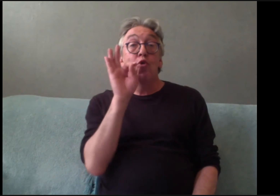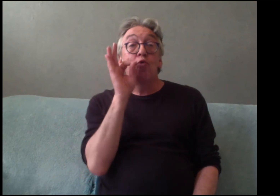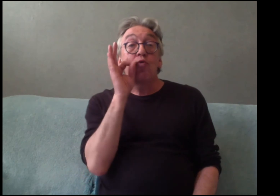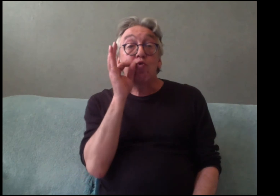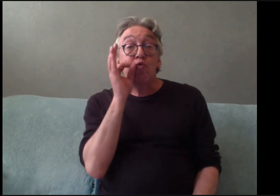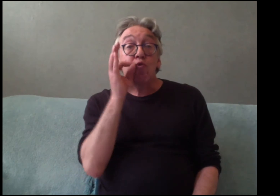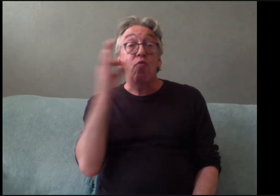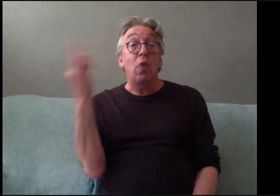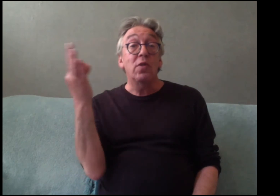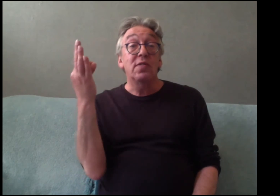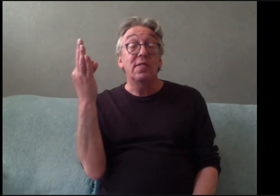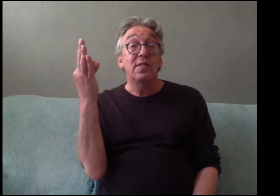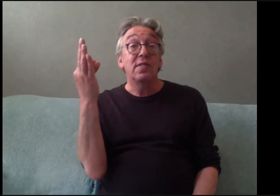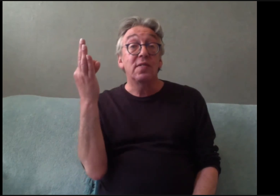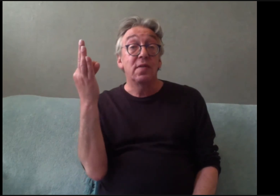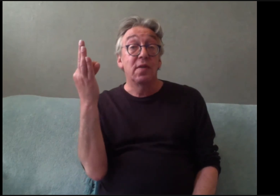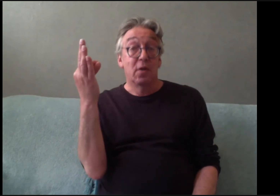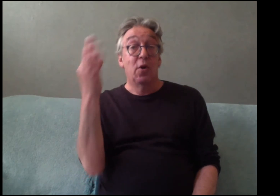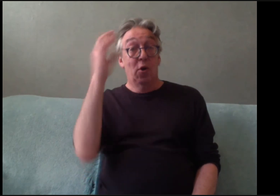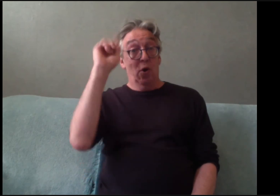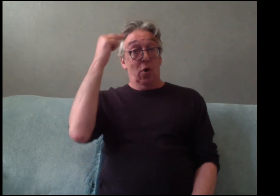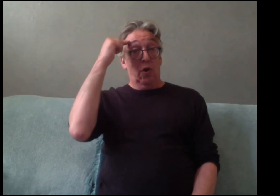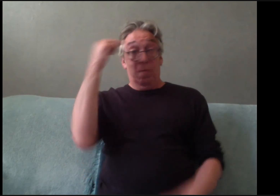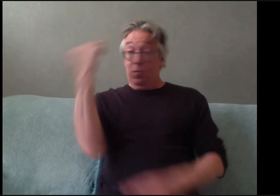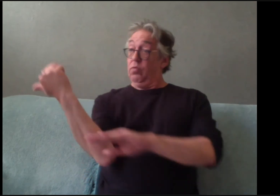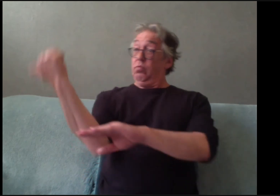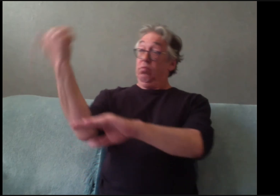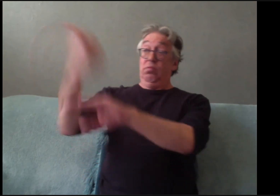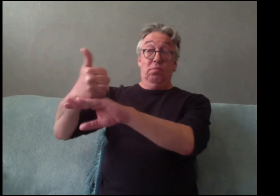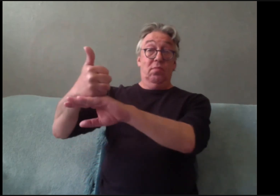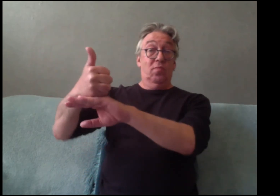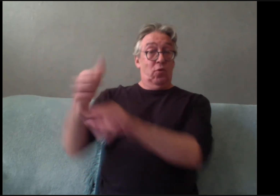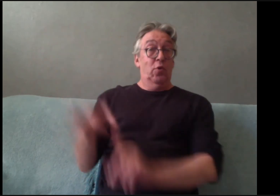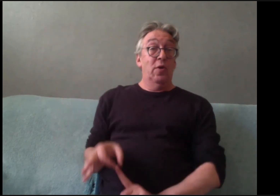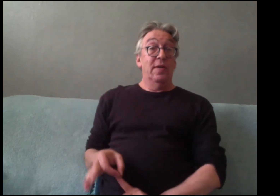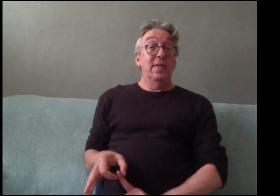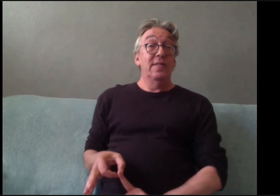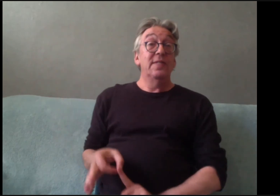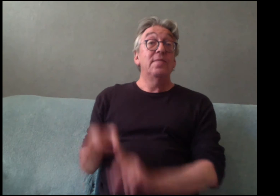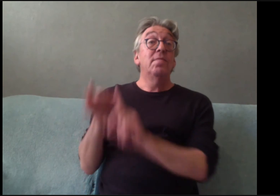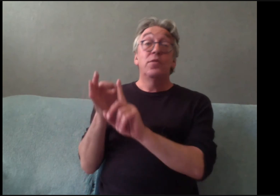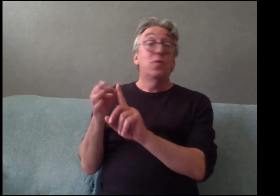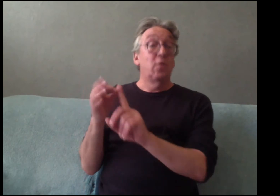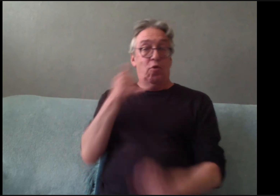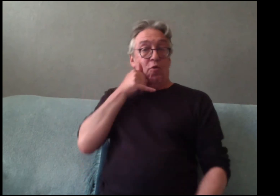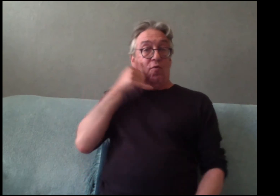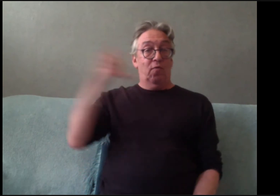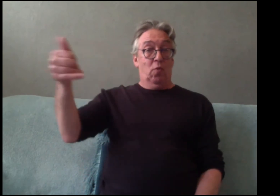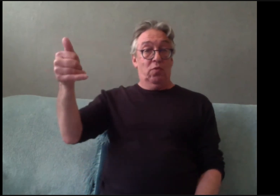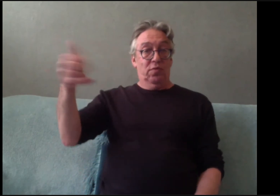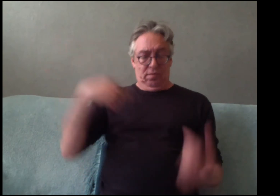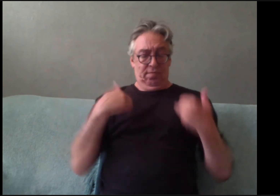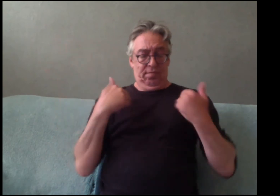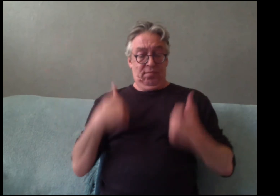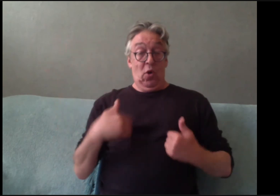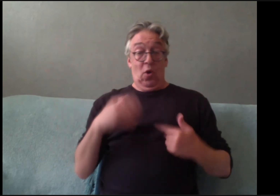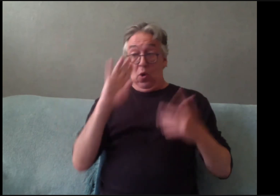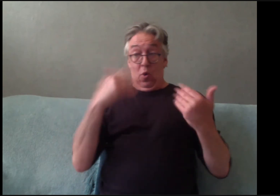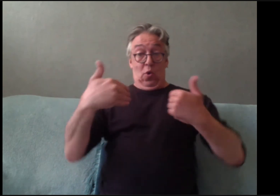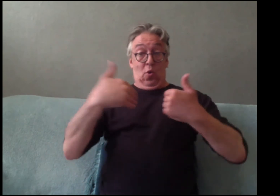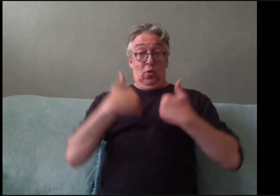for autistic adults that are isolated to help them in case of need.